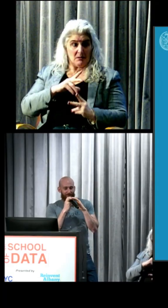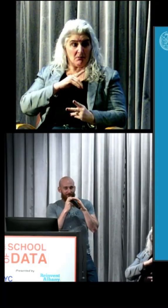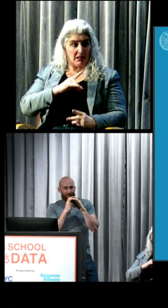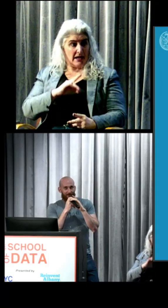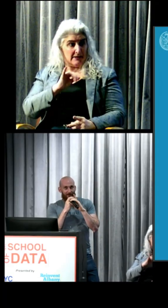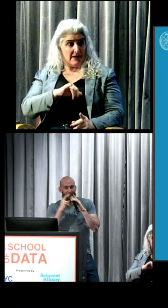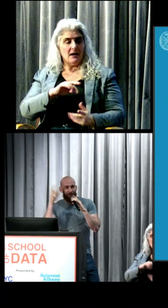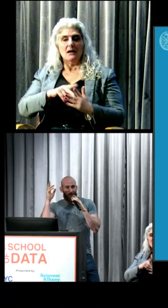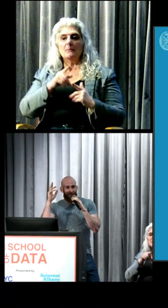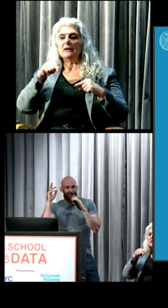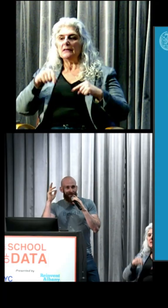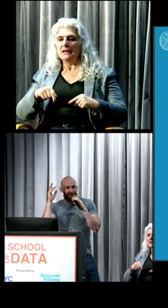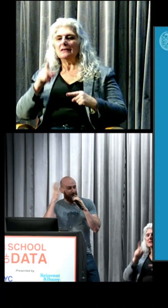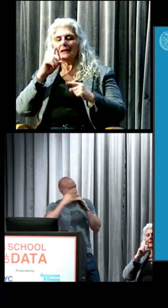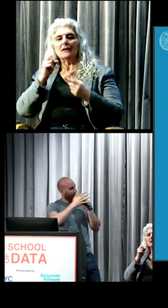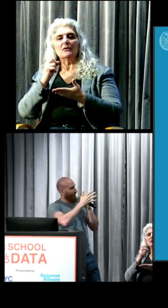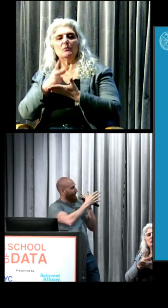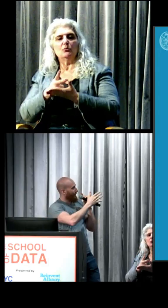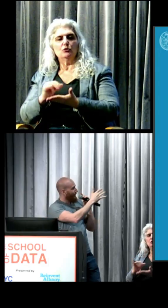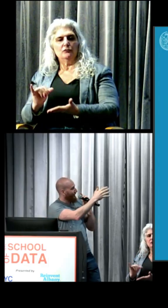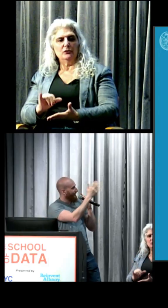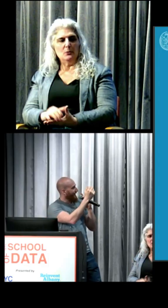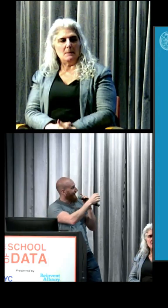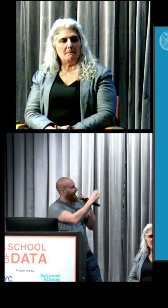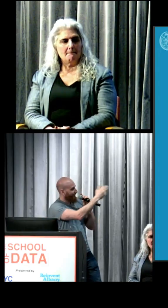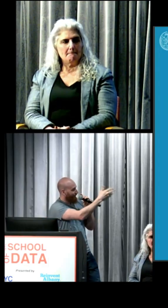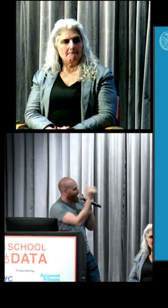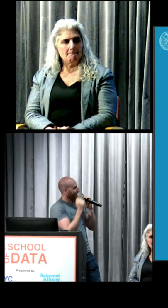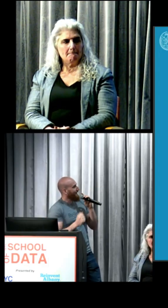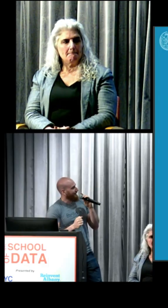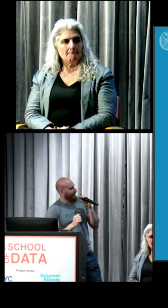So Andrew did a great job of... Everybody did a great job. Thank you, you guys.